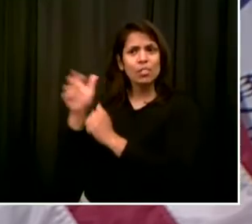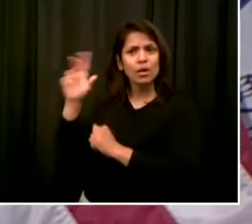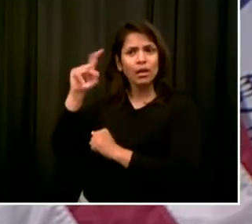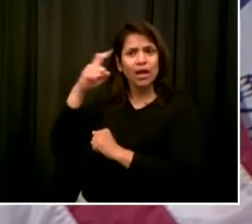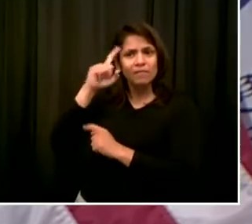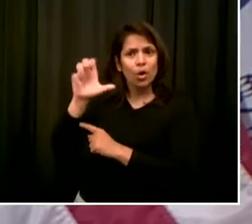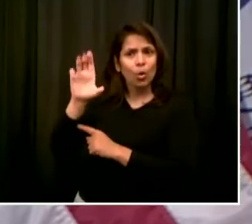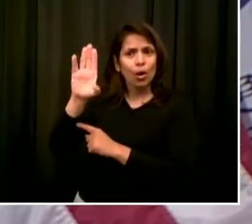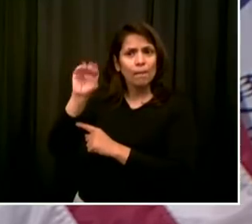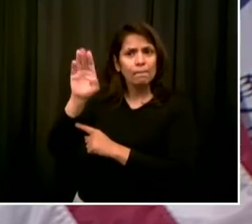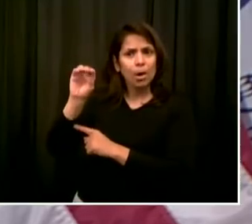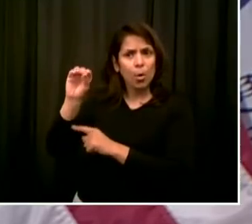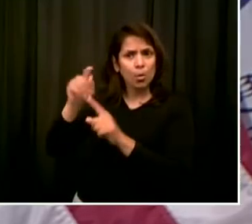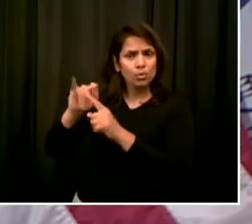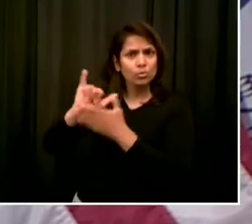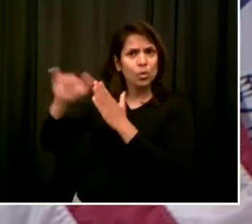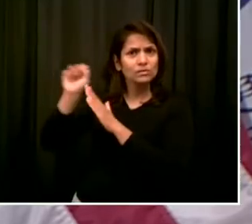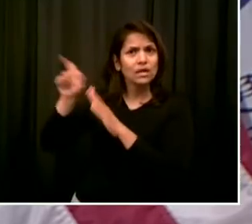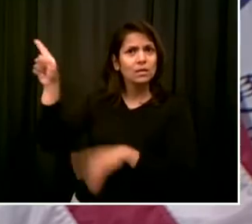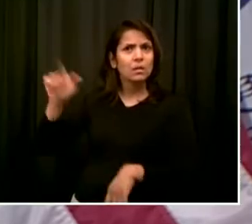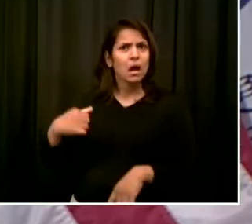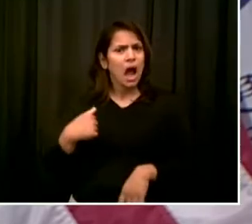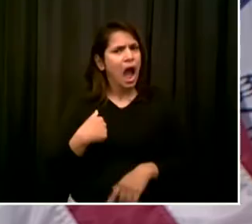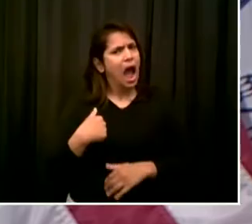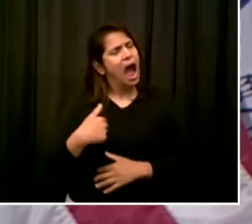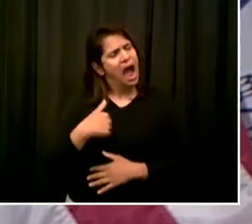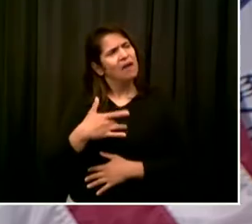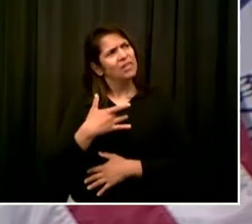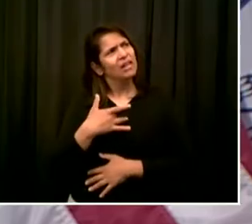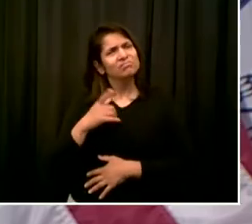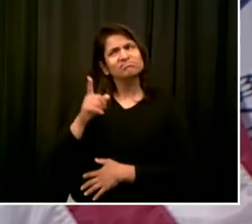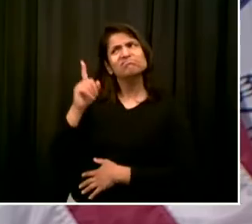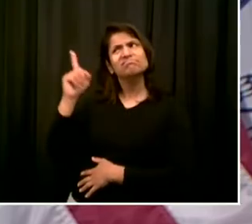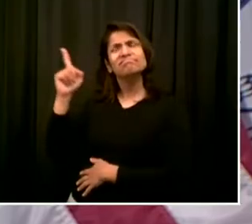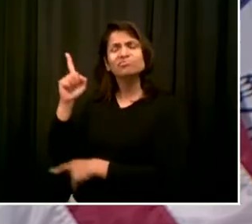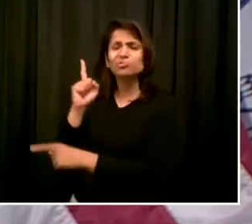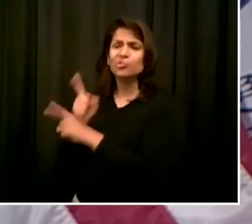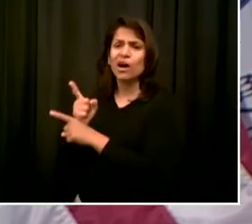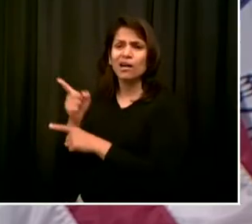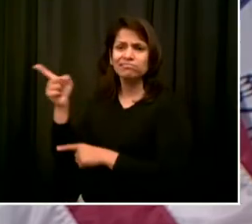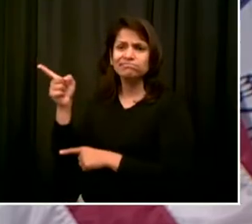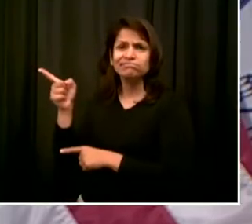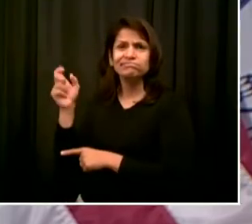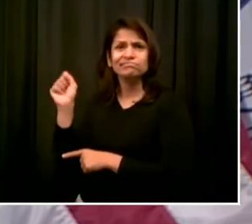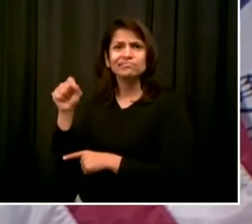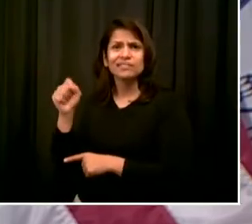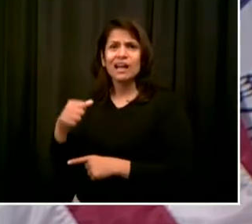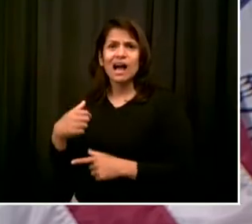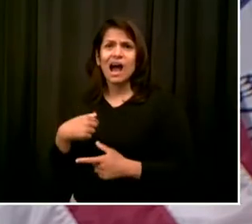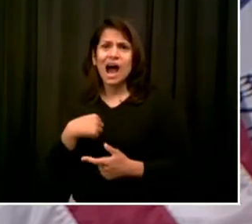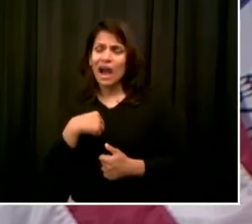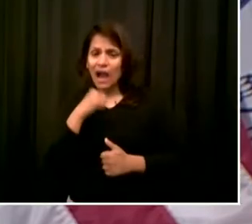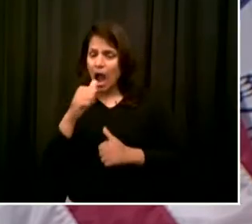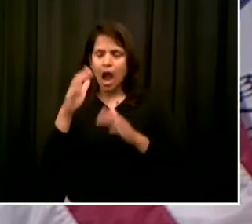ABOUT THAT, TAKING IT NICE AN D EASY.